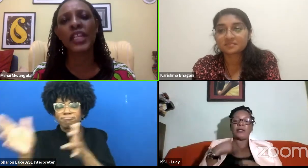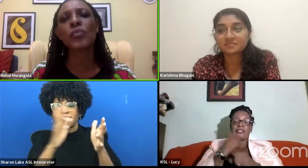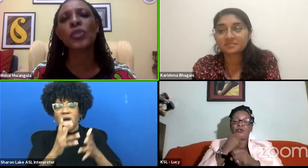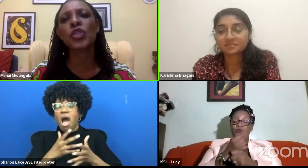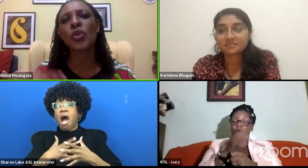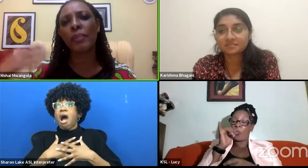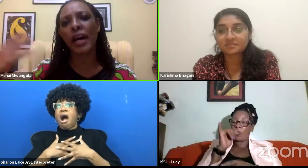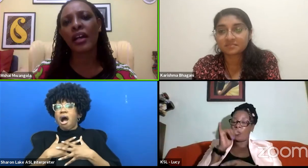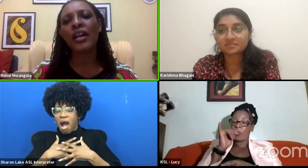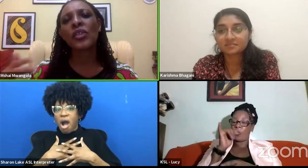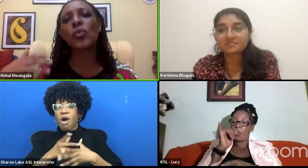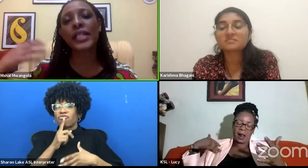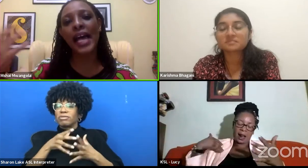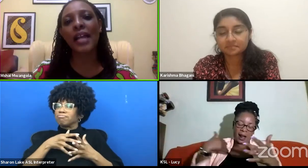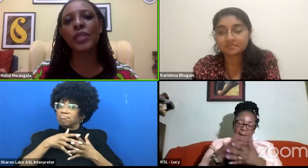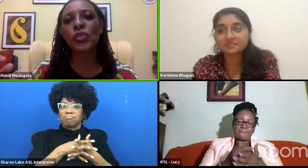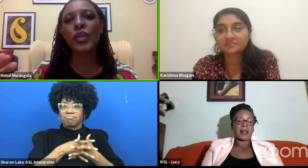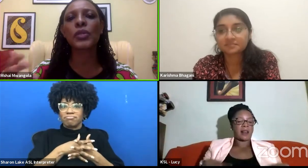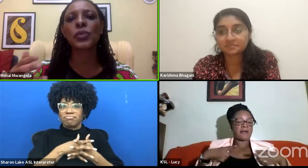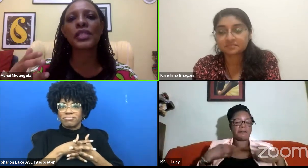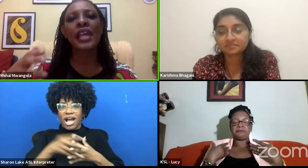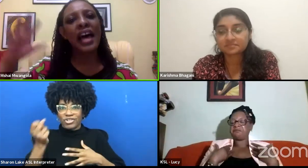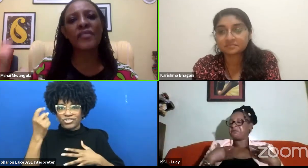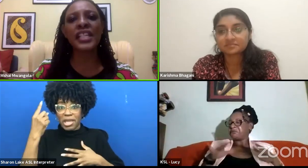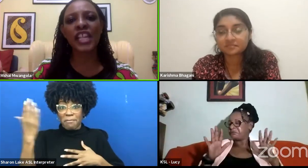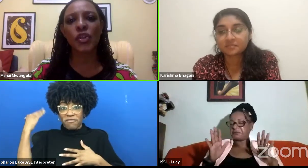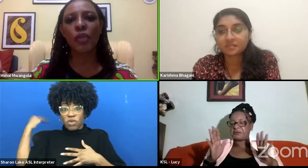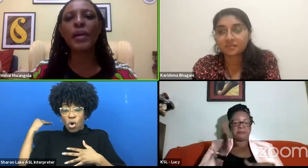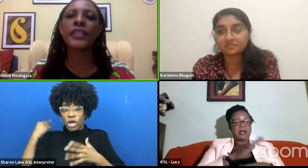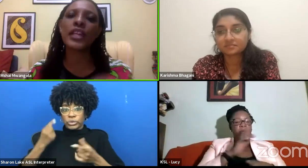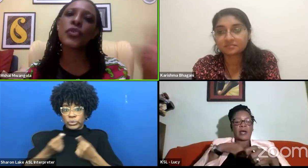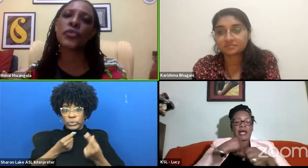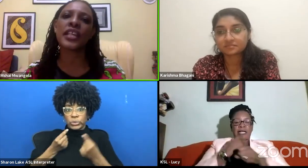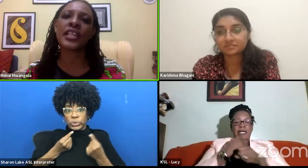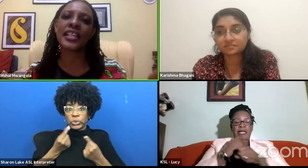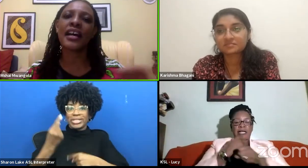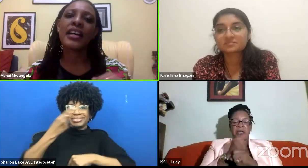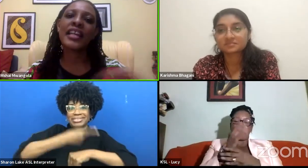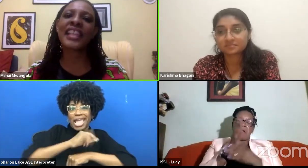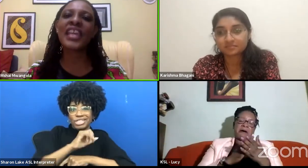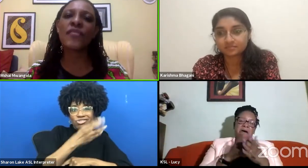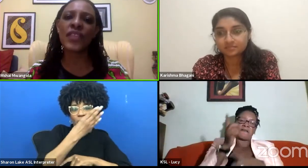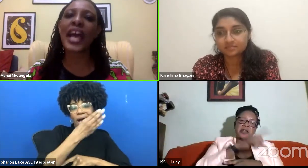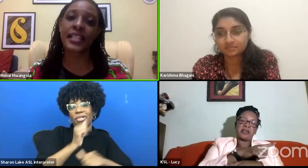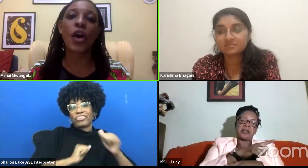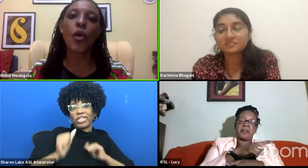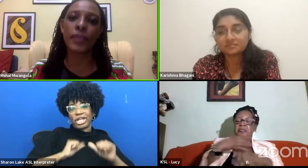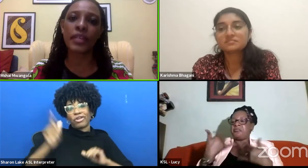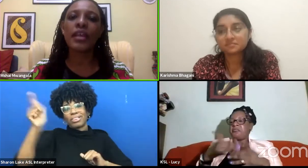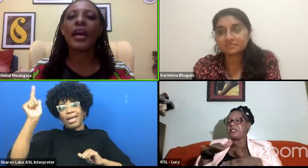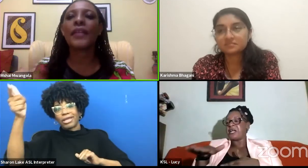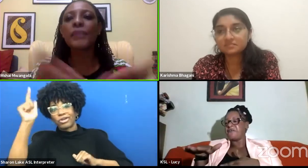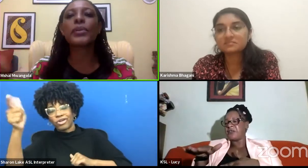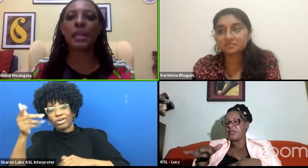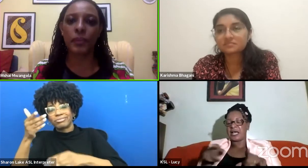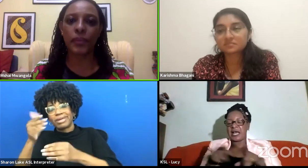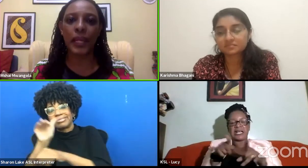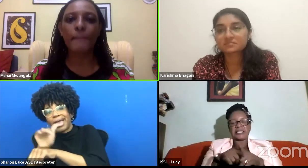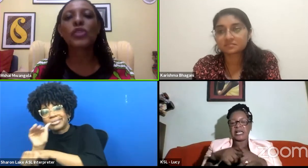I didn't want to go back to what I had been doing which was have a day job and then do theater in the evening as a hobby and then put up a play.